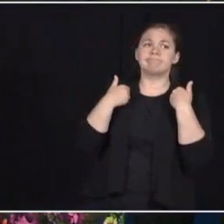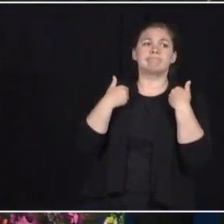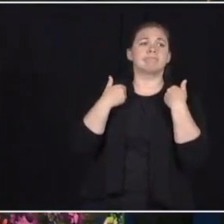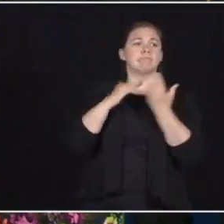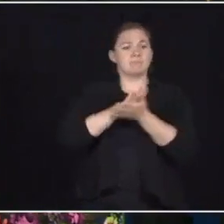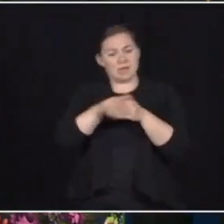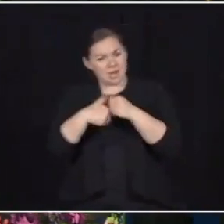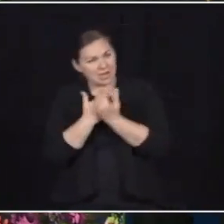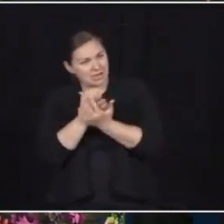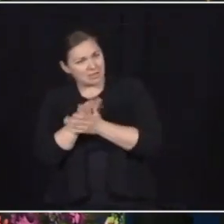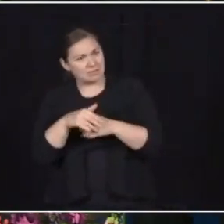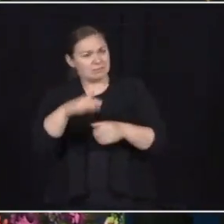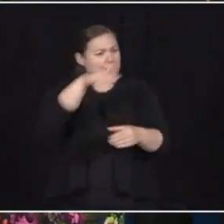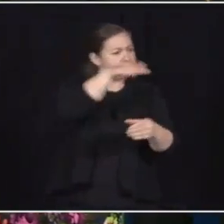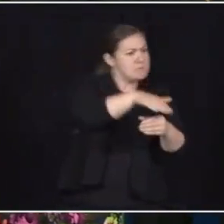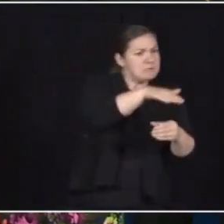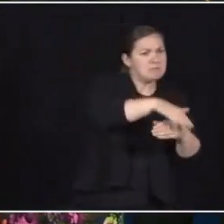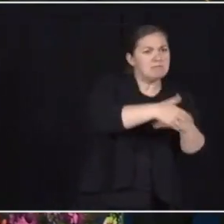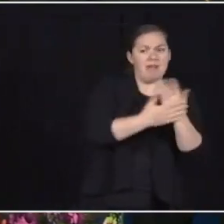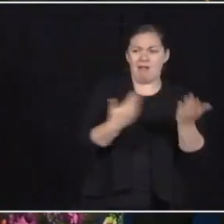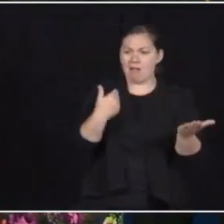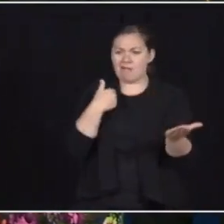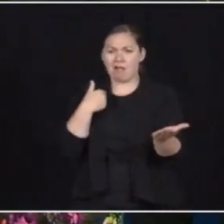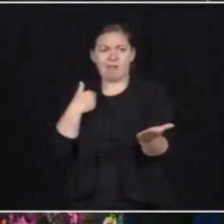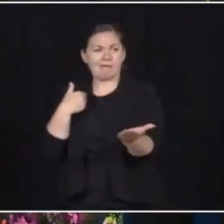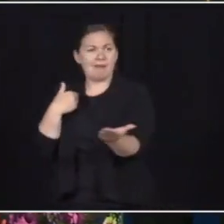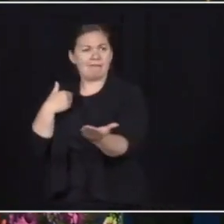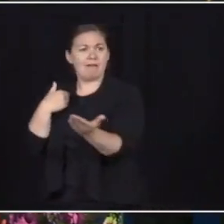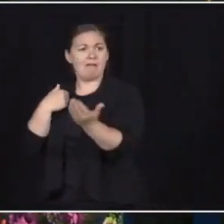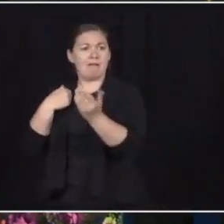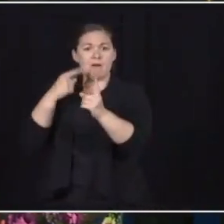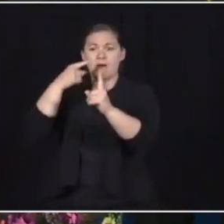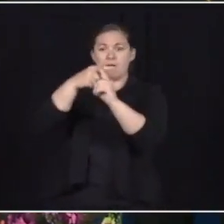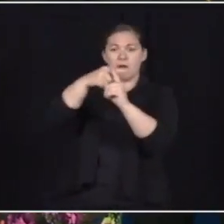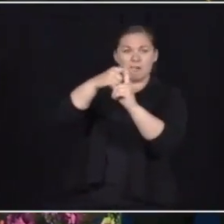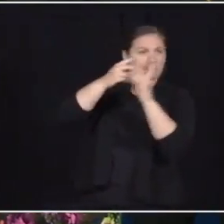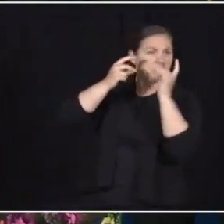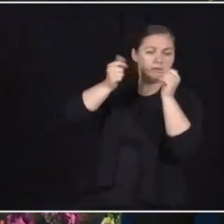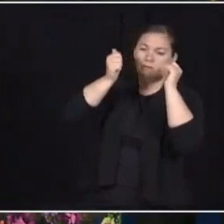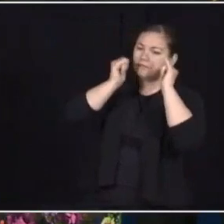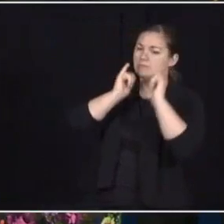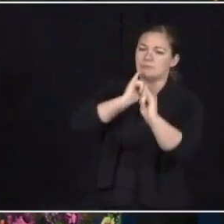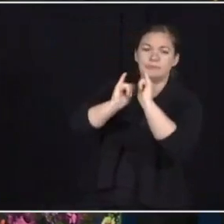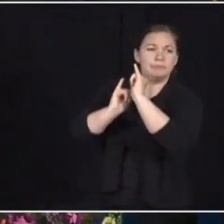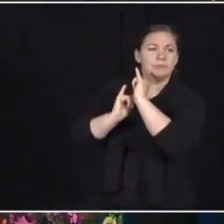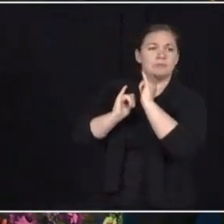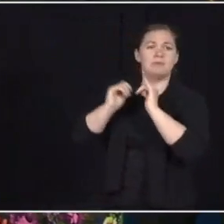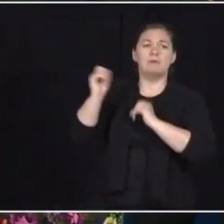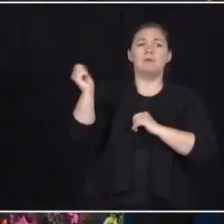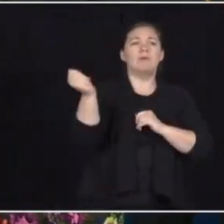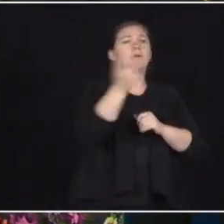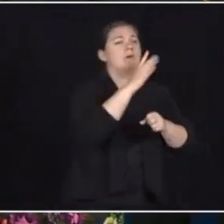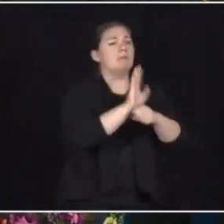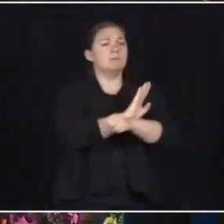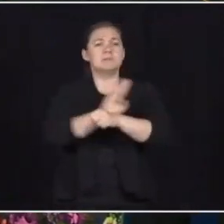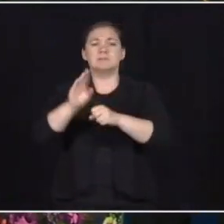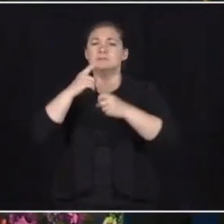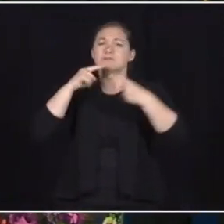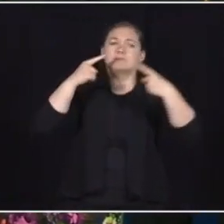impressed with each one of the operators and the level of physical distancing happening in each of those communities. The number of people wearing masks, the high